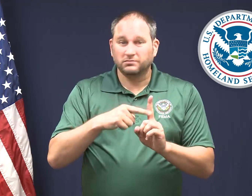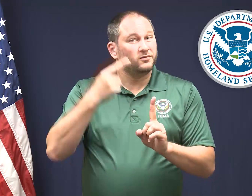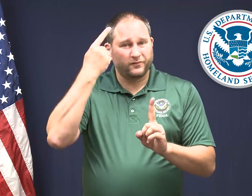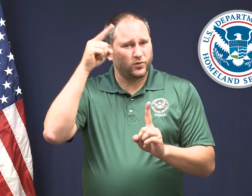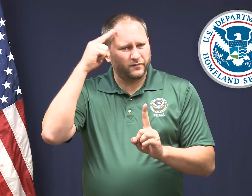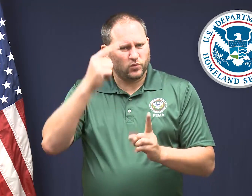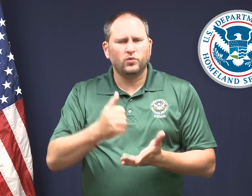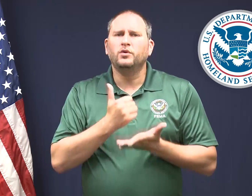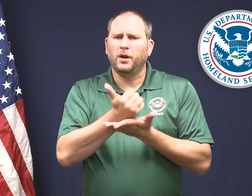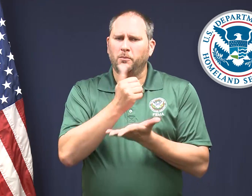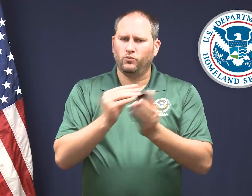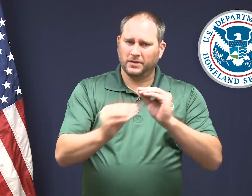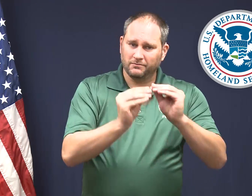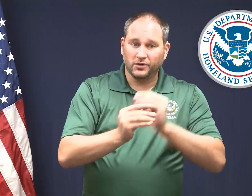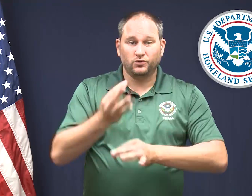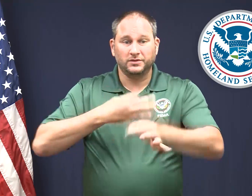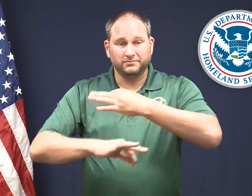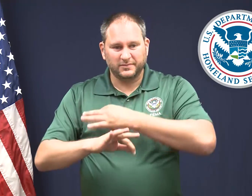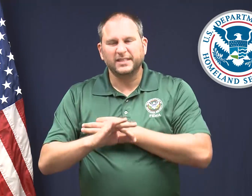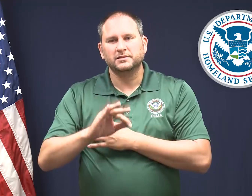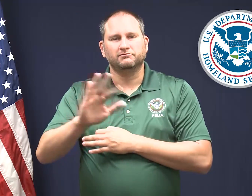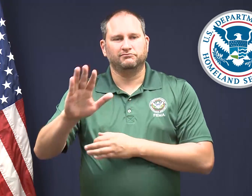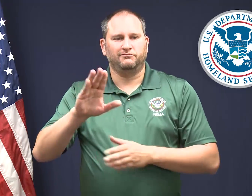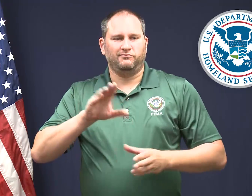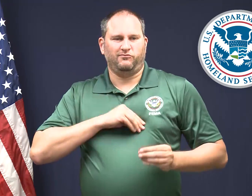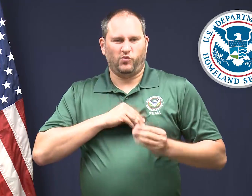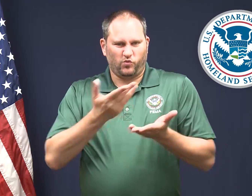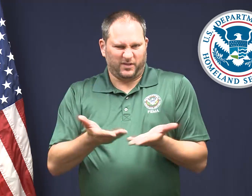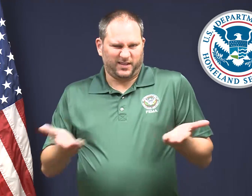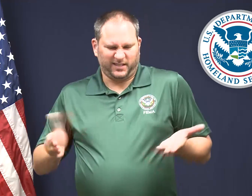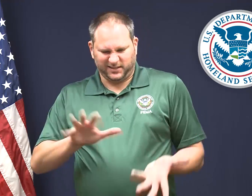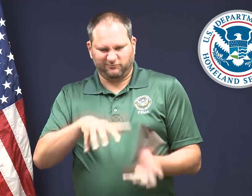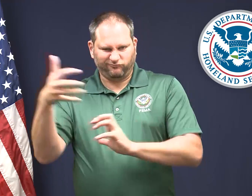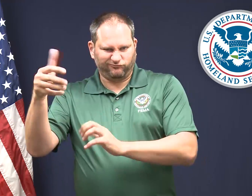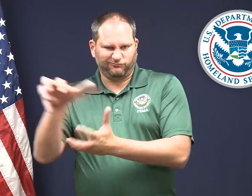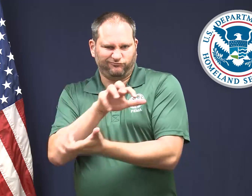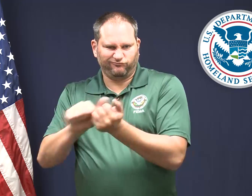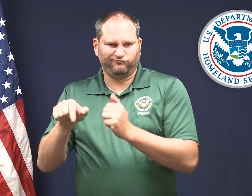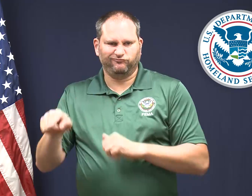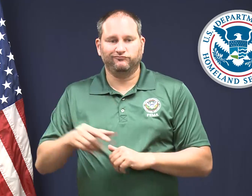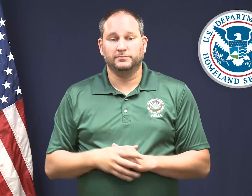to repair or replace disaster damaged personal property.